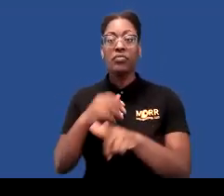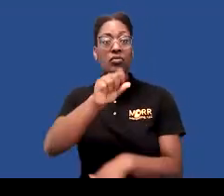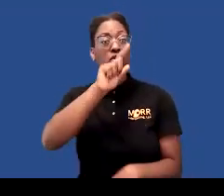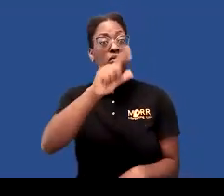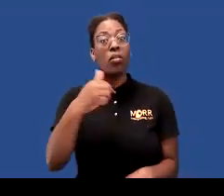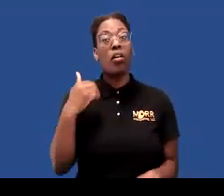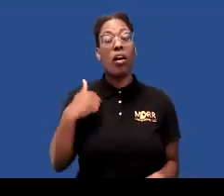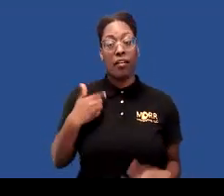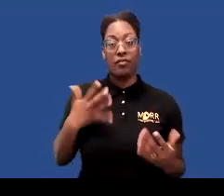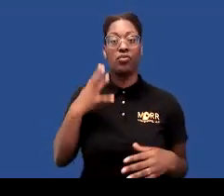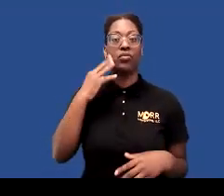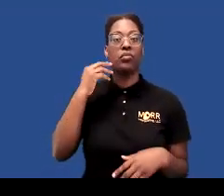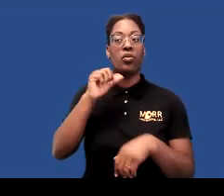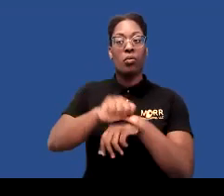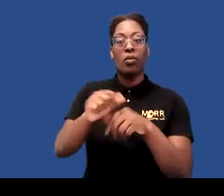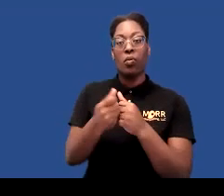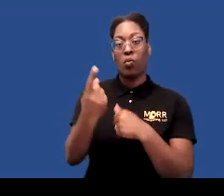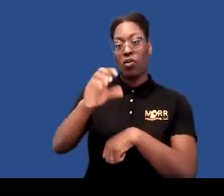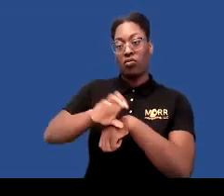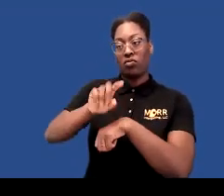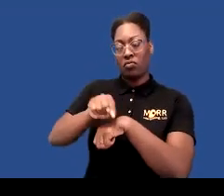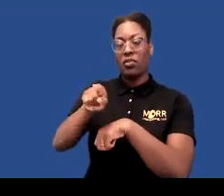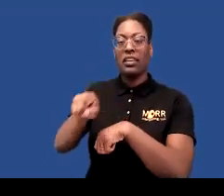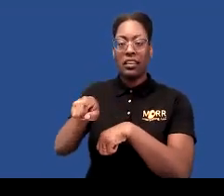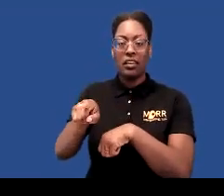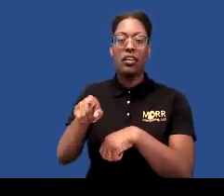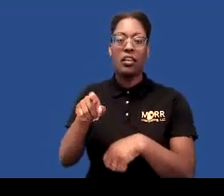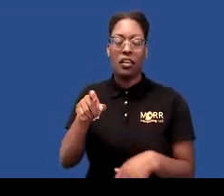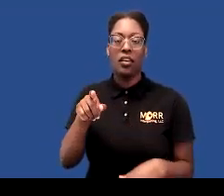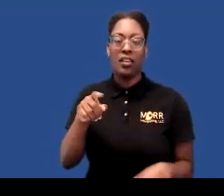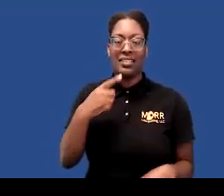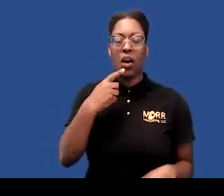about "This is too informal for these kinds of assignments."